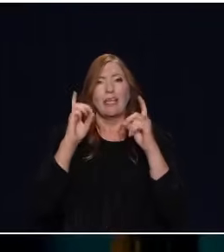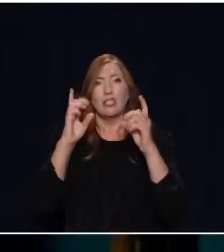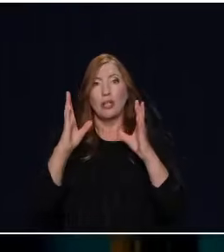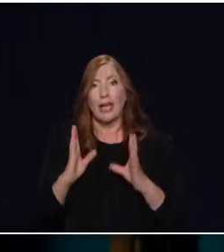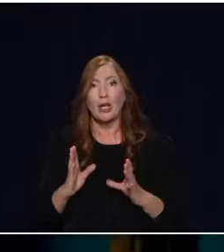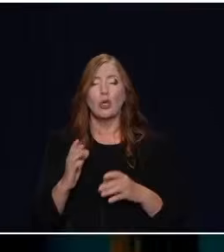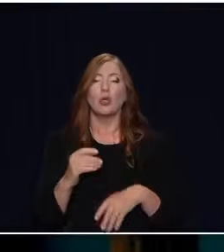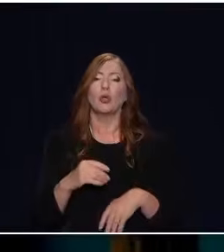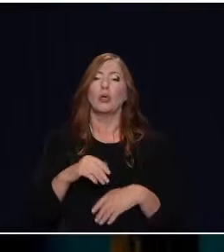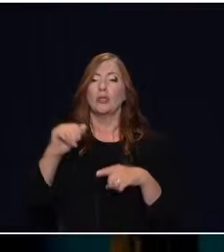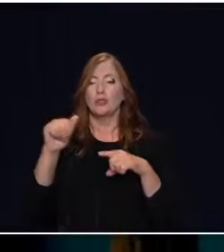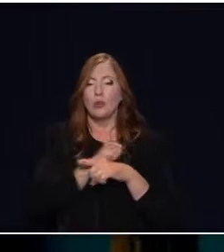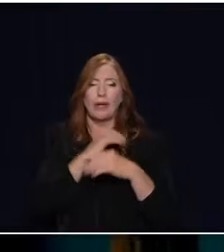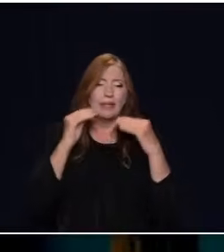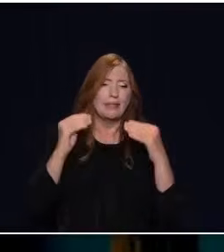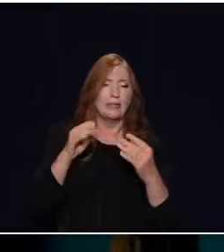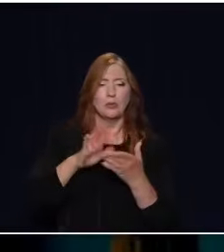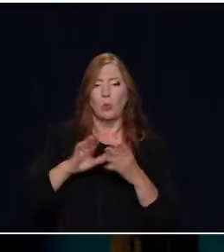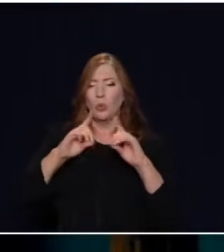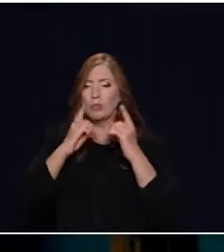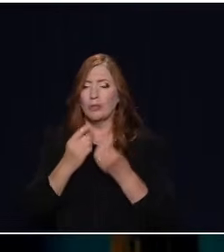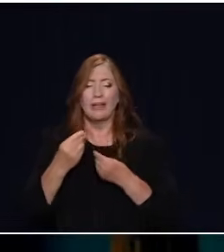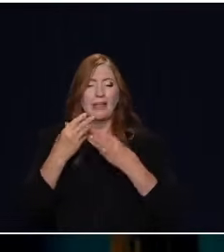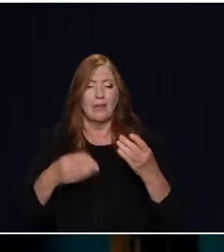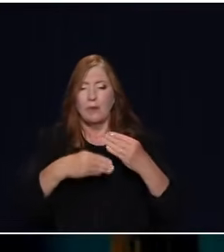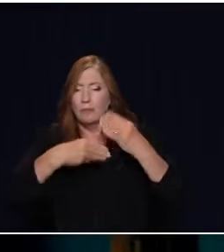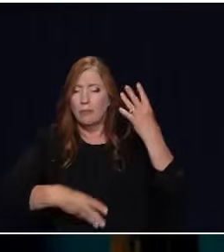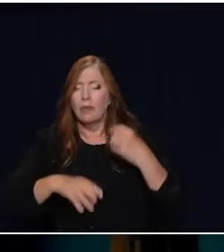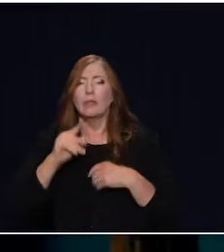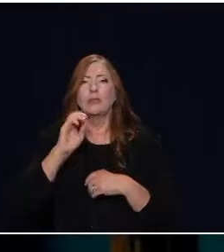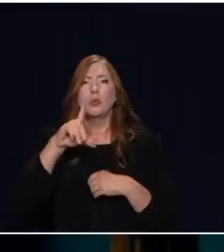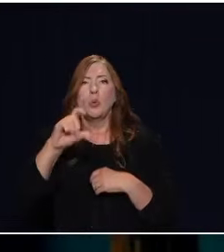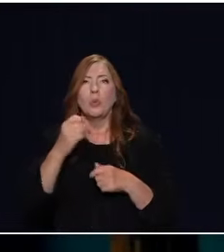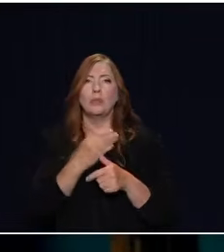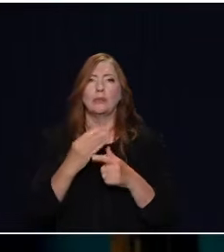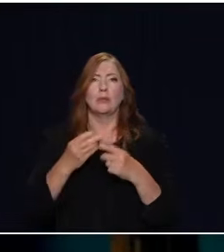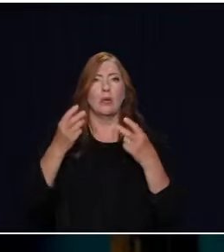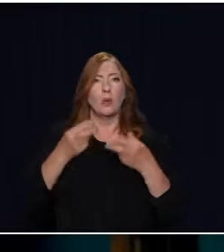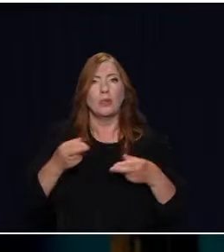OF PROVIDING PROFESSIONAL DEVELOPMENT TO OUR STAFF, OUR EDUCATORS AND TRAINING OUR